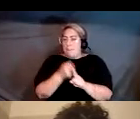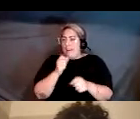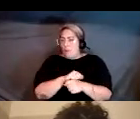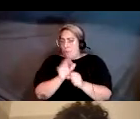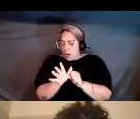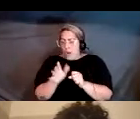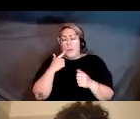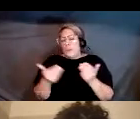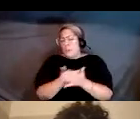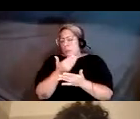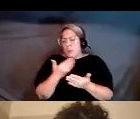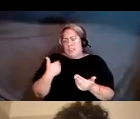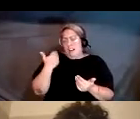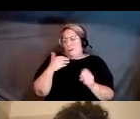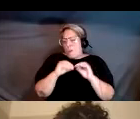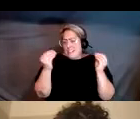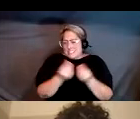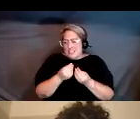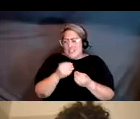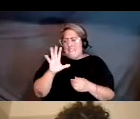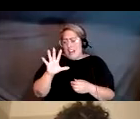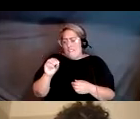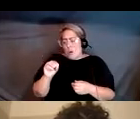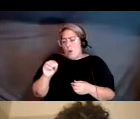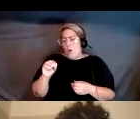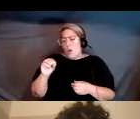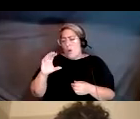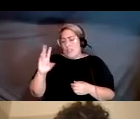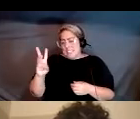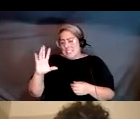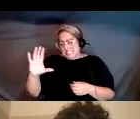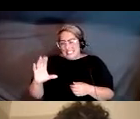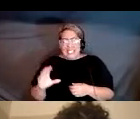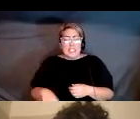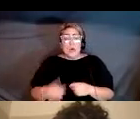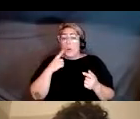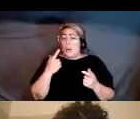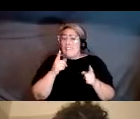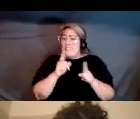And we are comprised of independent venues across New York State as well